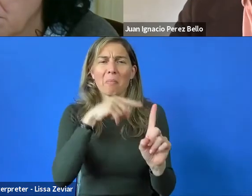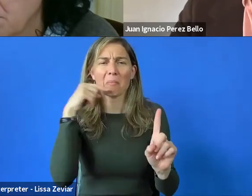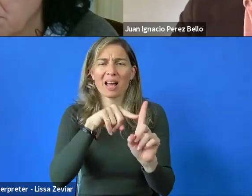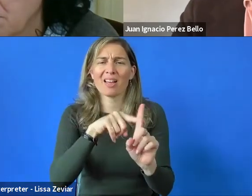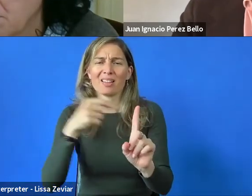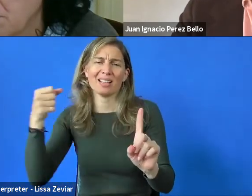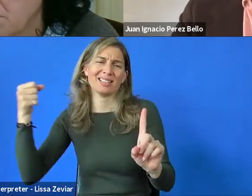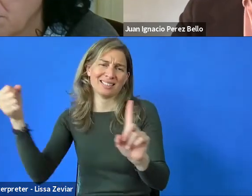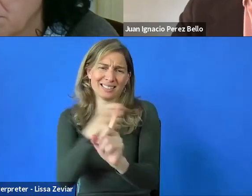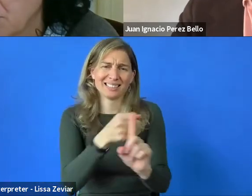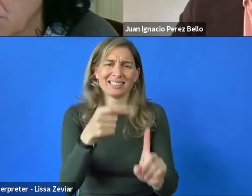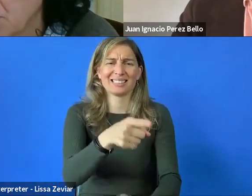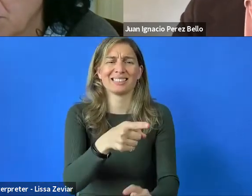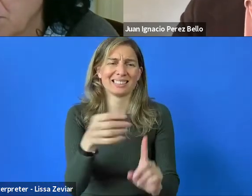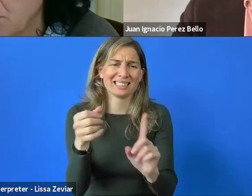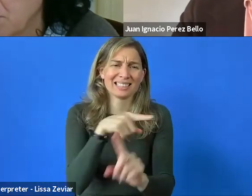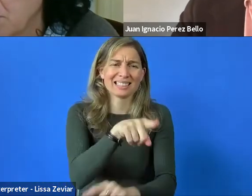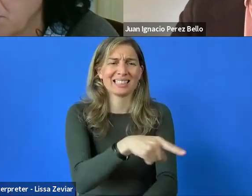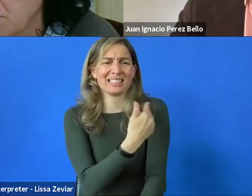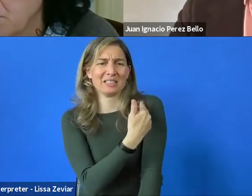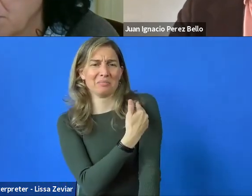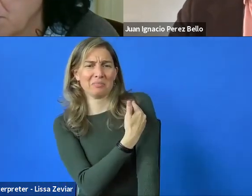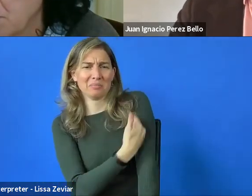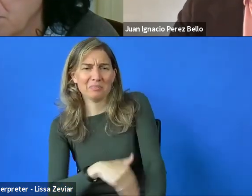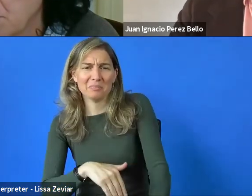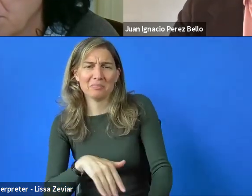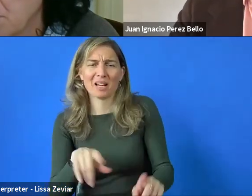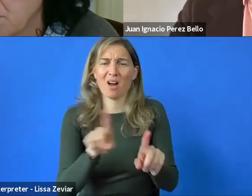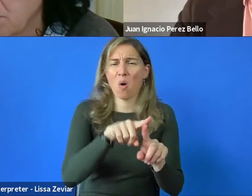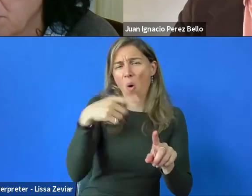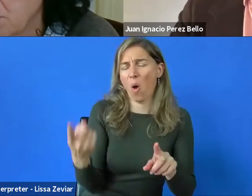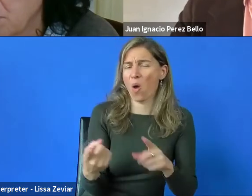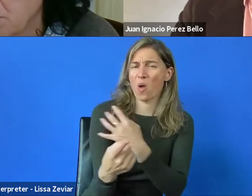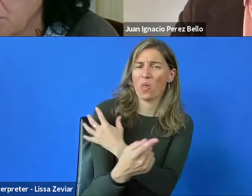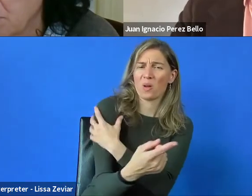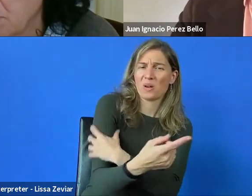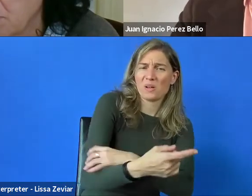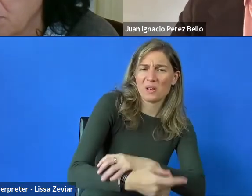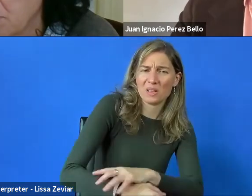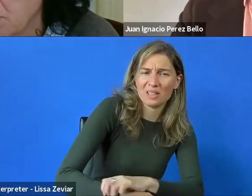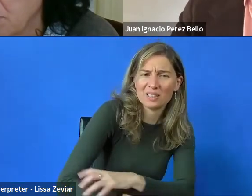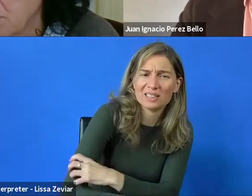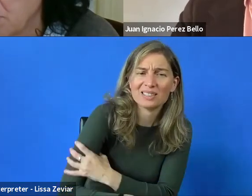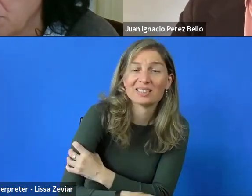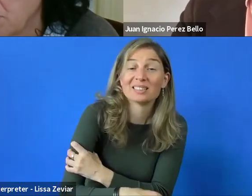and mutulated the other, a horredous agression. The attackers were detained, and later released